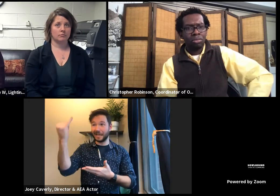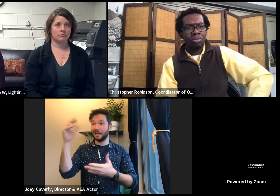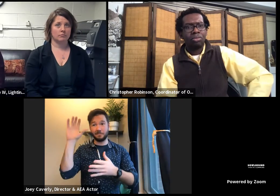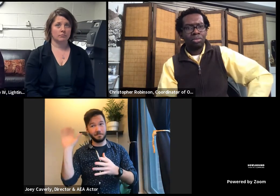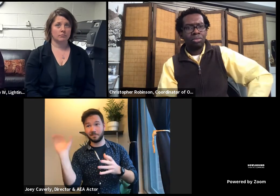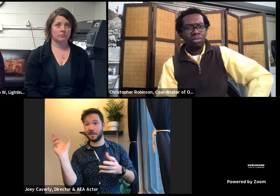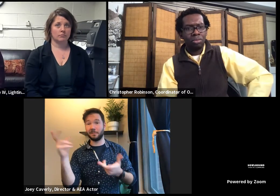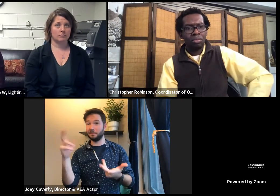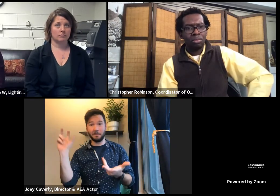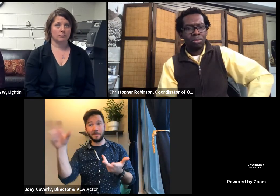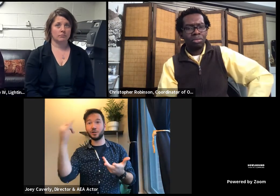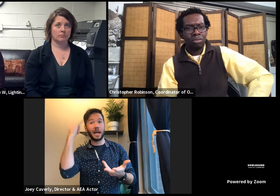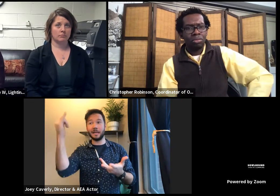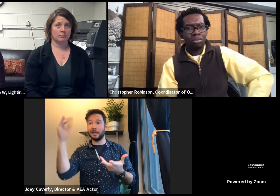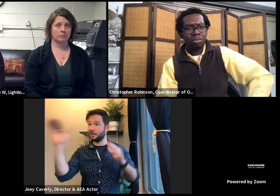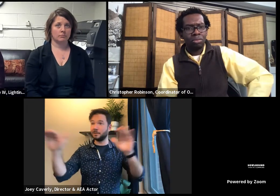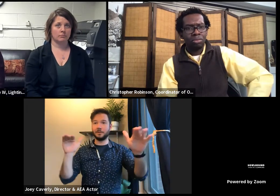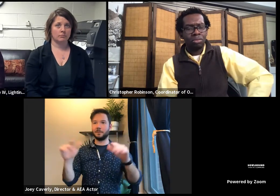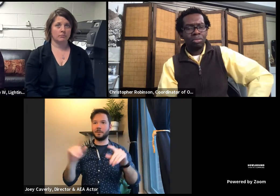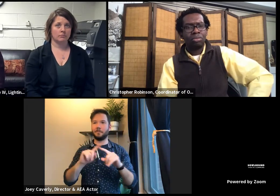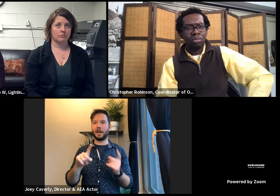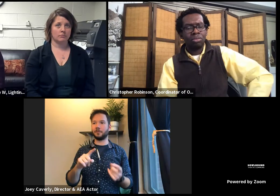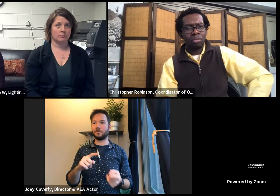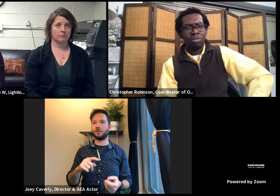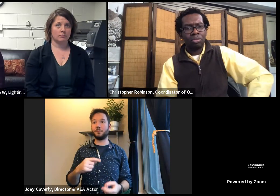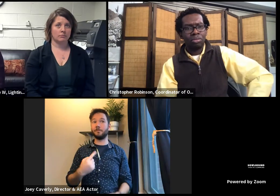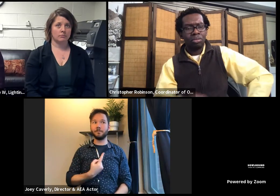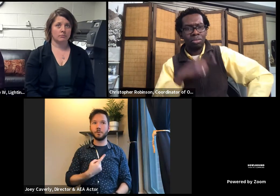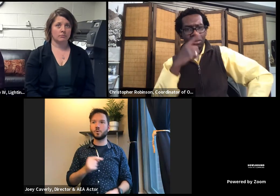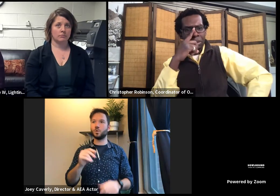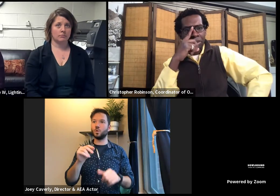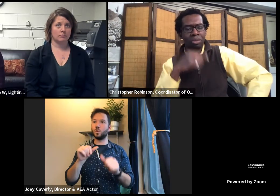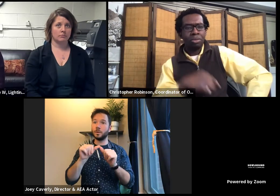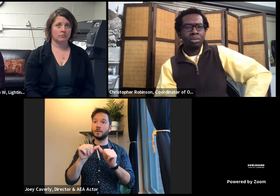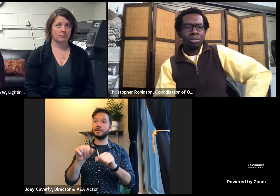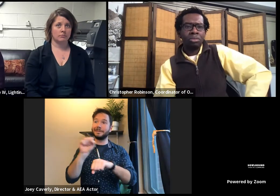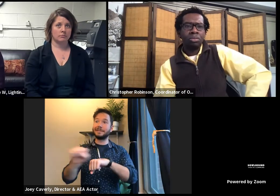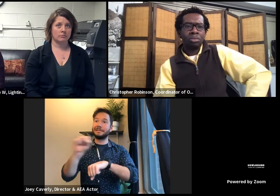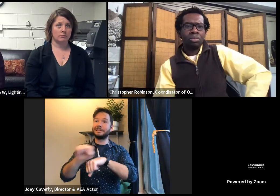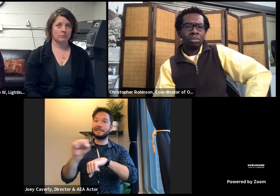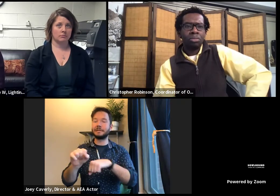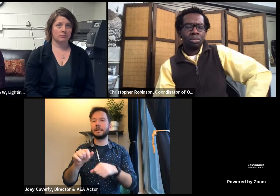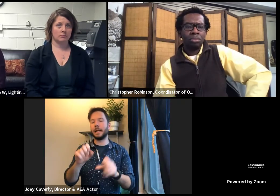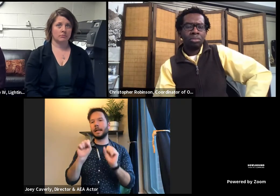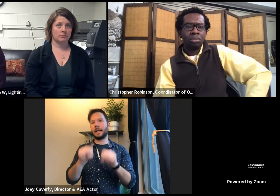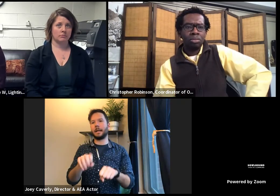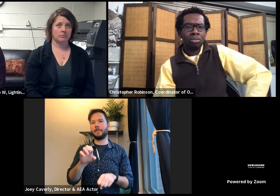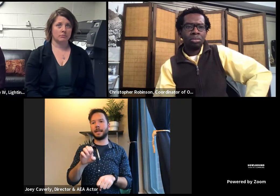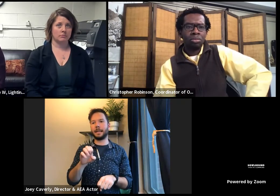And if you do the work of reaching out to people and even just asking for ideas and opinions, "Hey, what do you think about if we do it this way?"